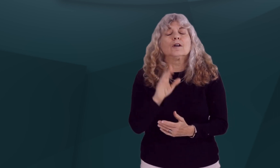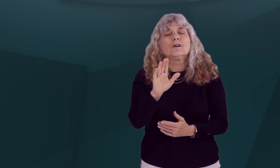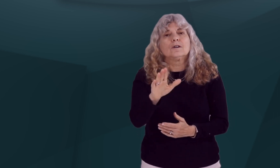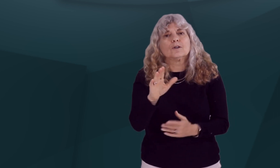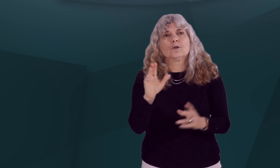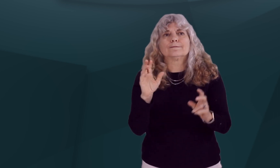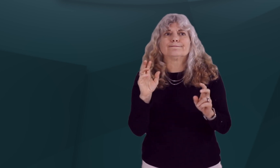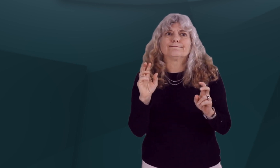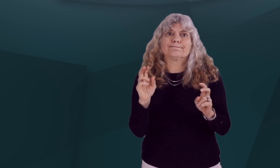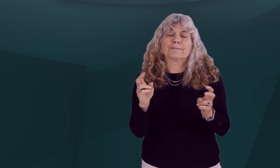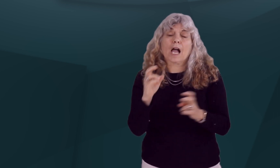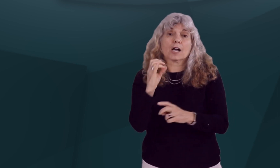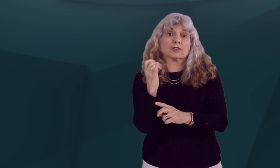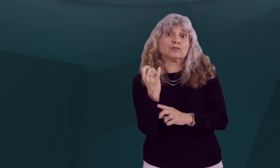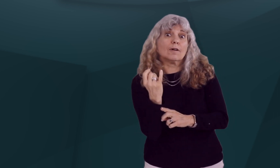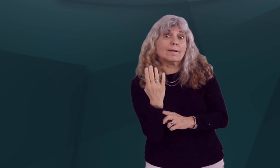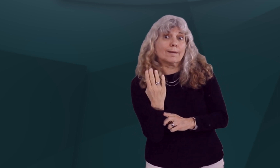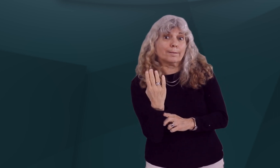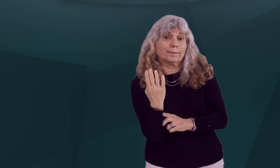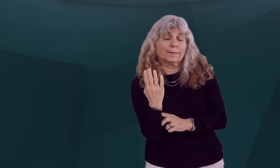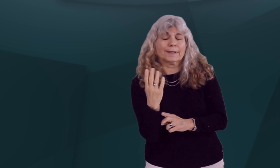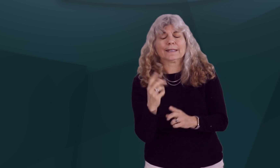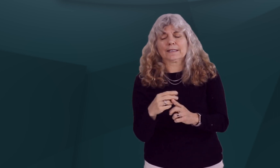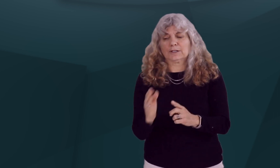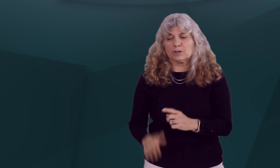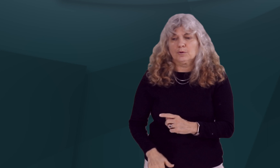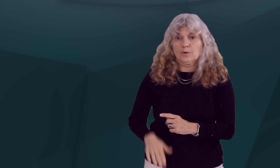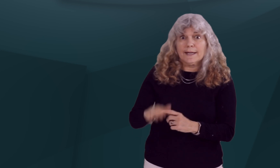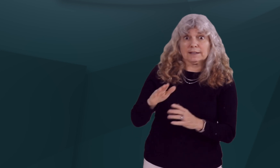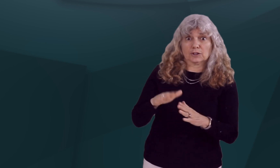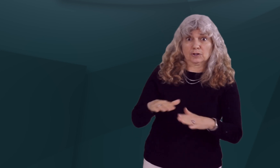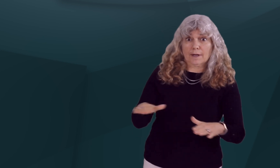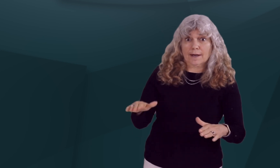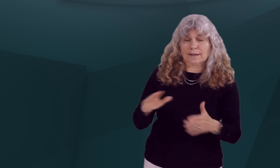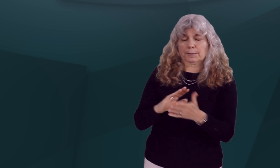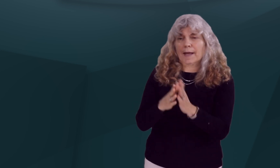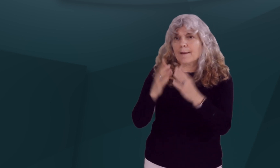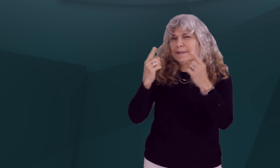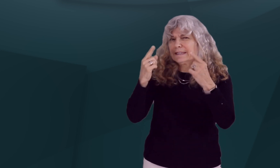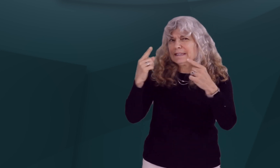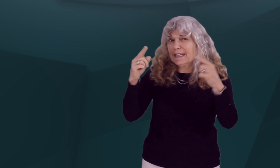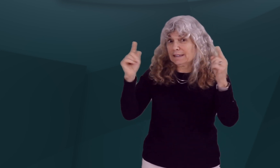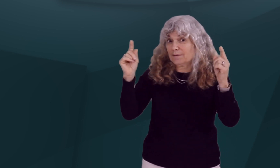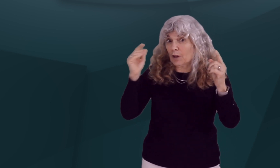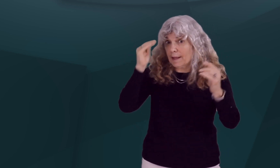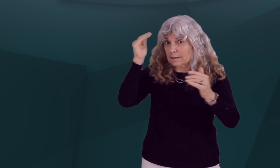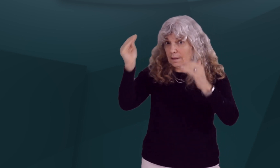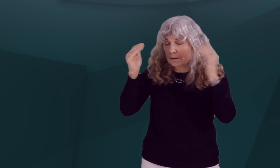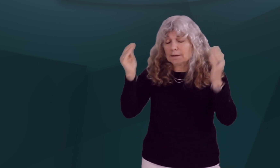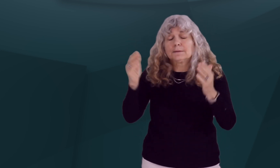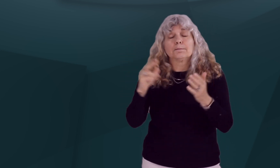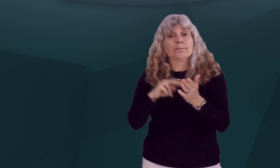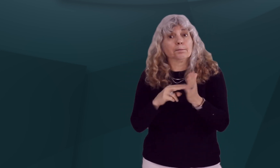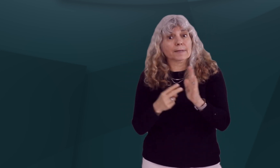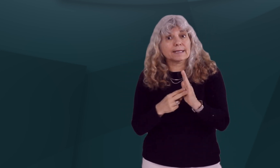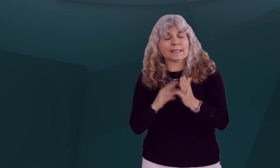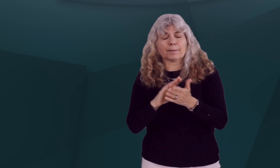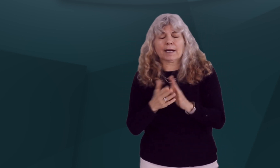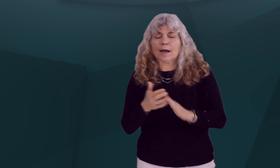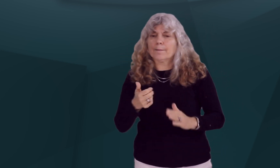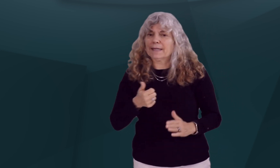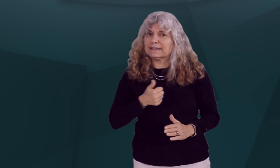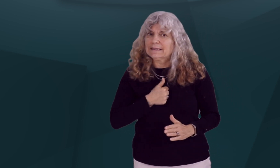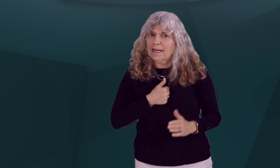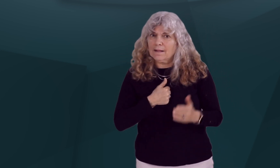As a parent, your job, so to speak, is to raise your child to become a successful adult.